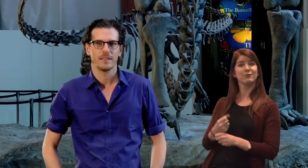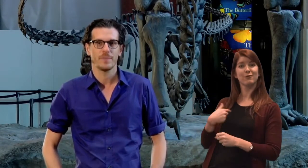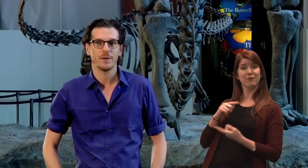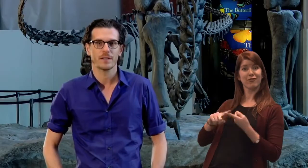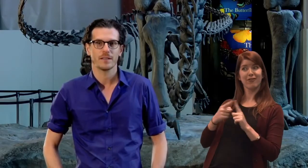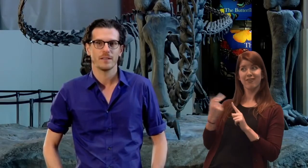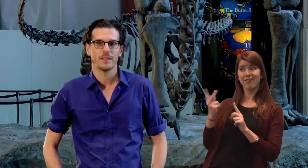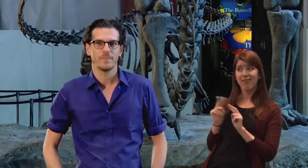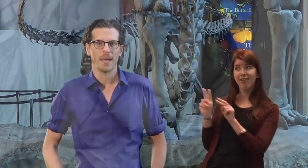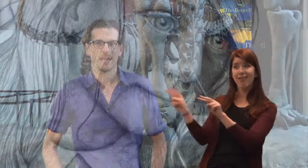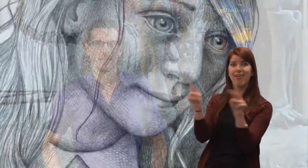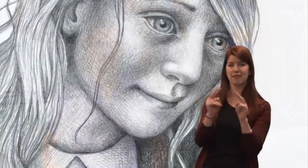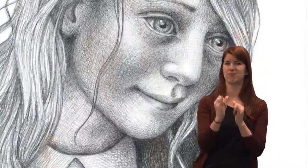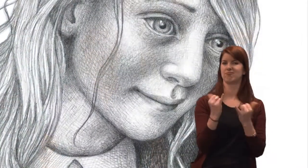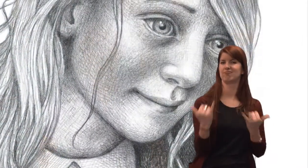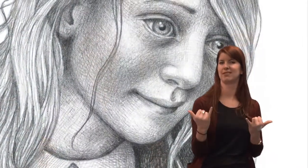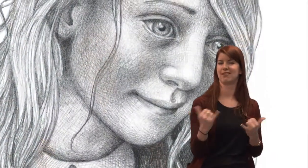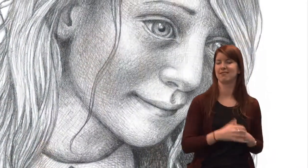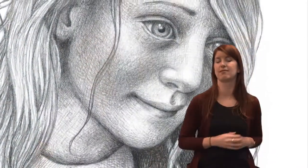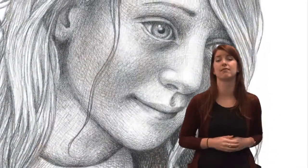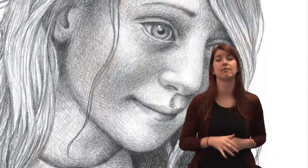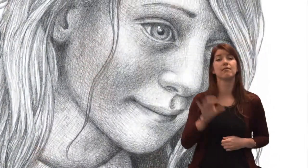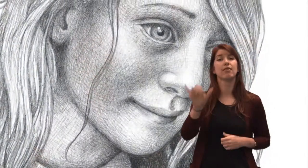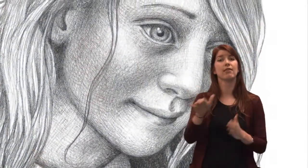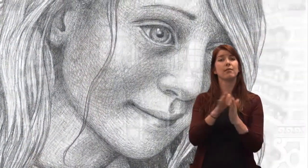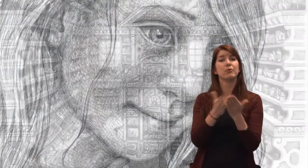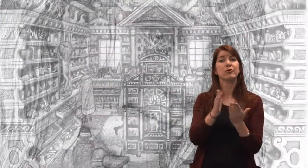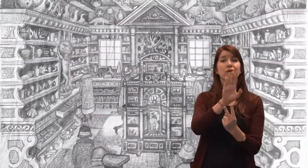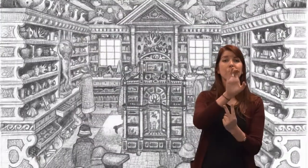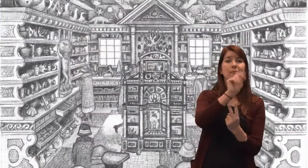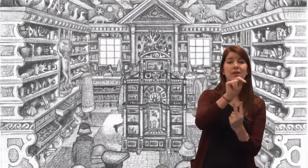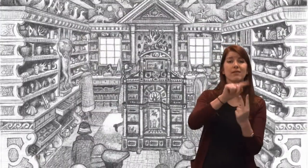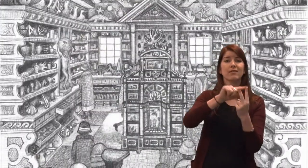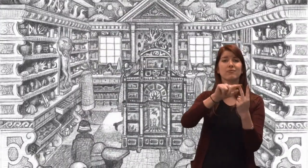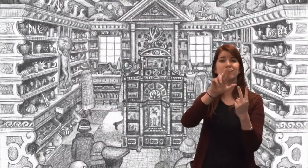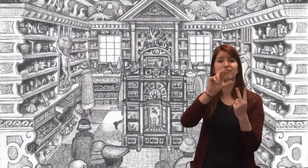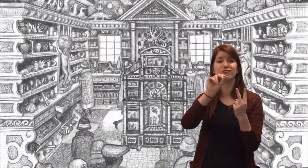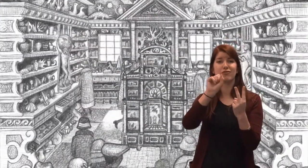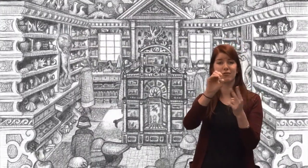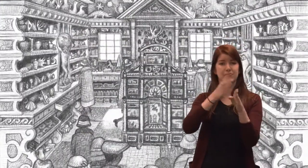In the book, Ben and Rose, the main characters, visit many places in the museum,